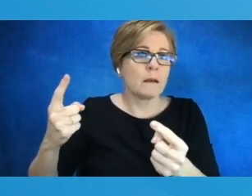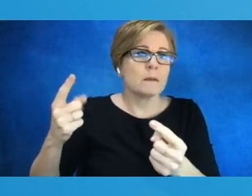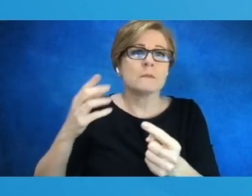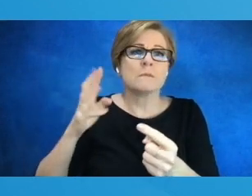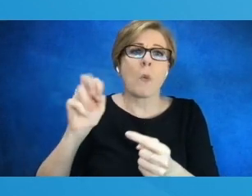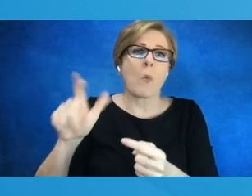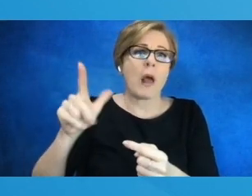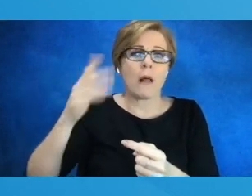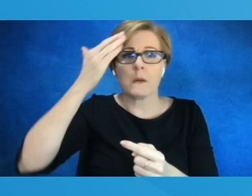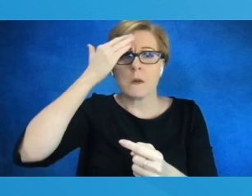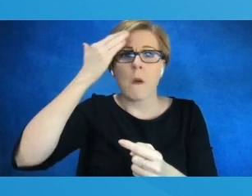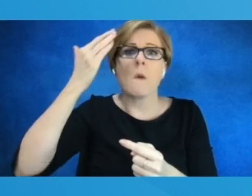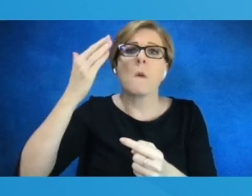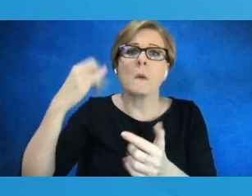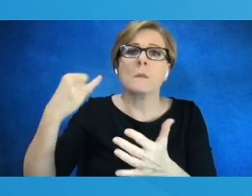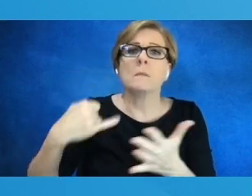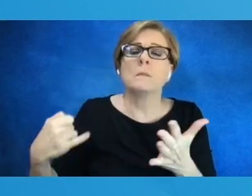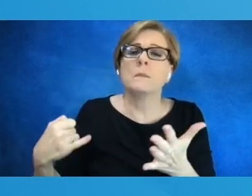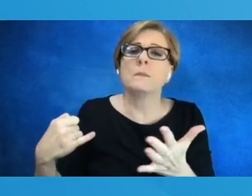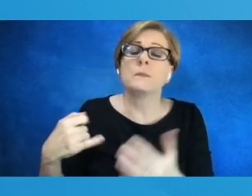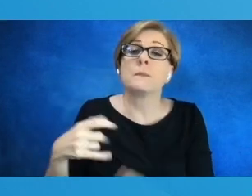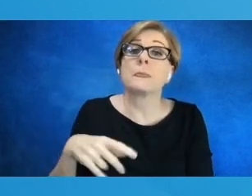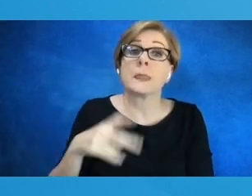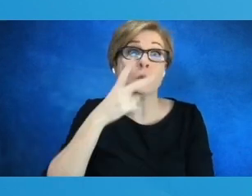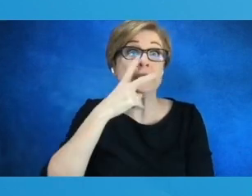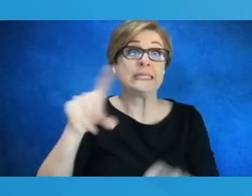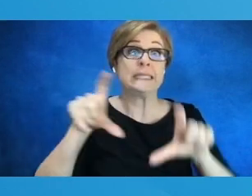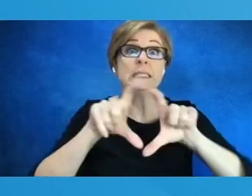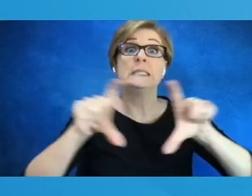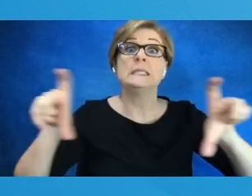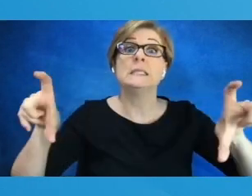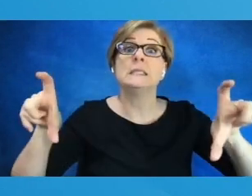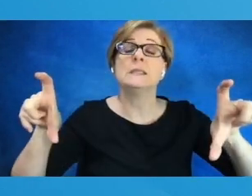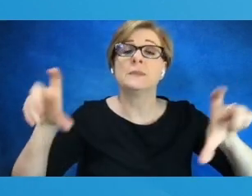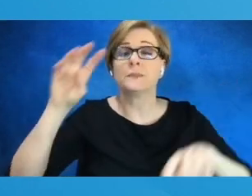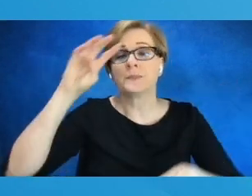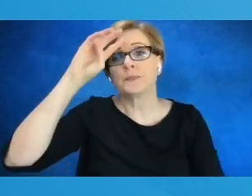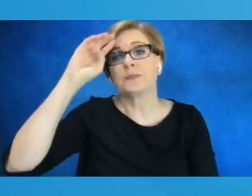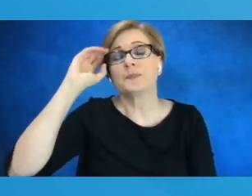So, here, I'm able to have kind of this 360 view.